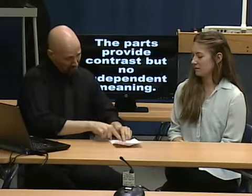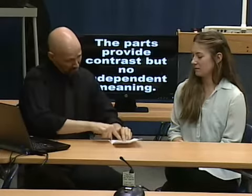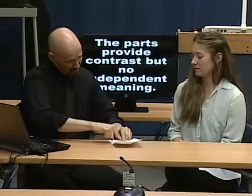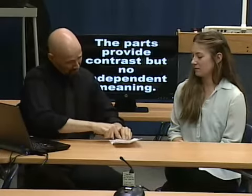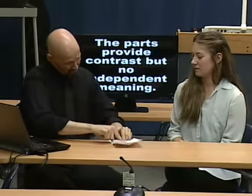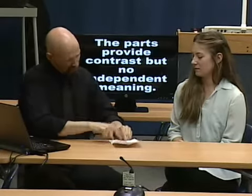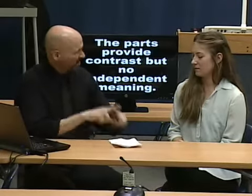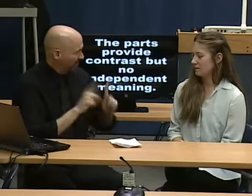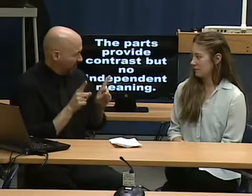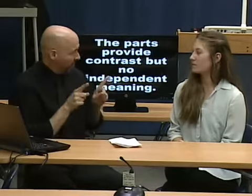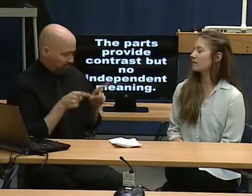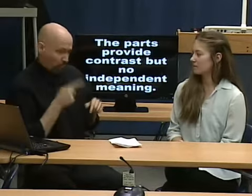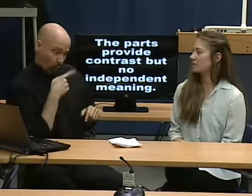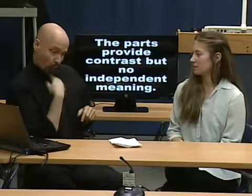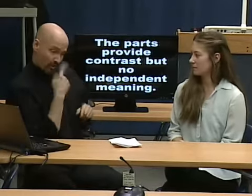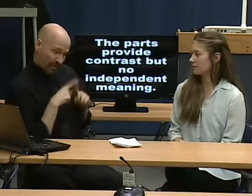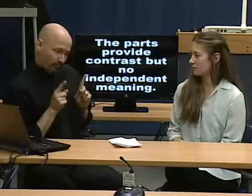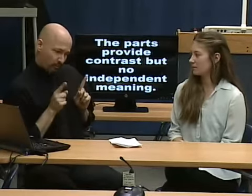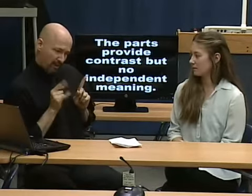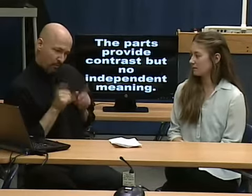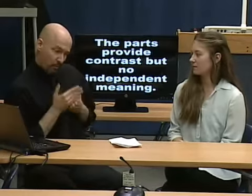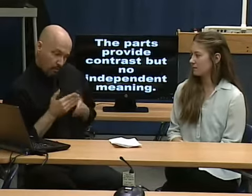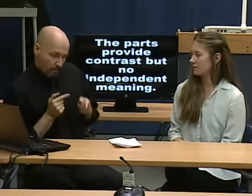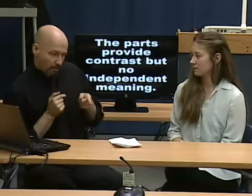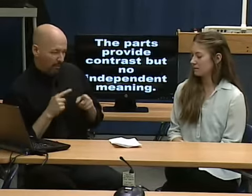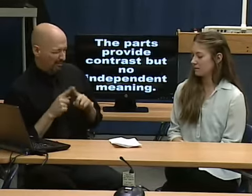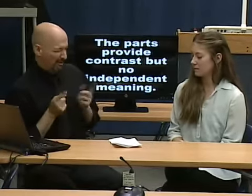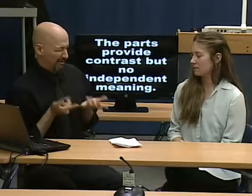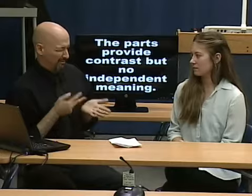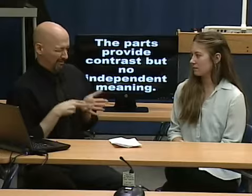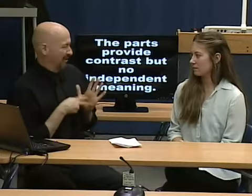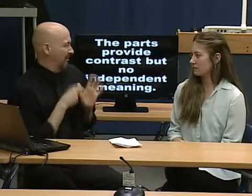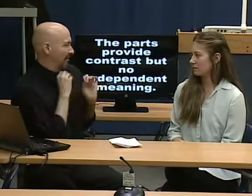Different. They look different. That part from that one. But they still mean nothing.